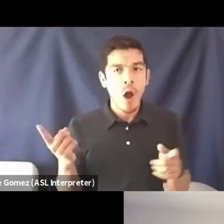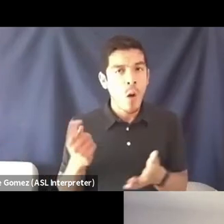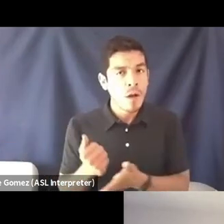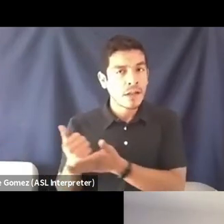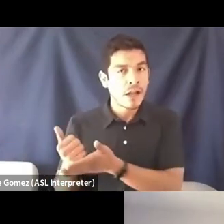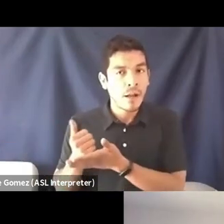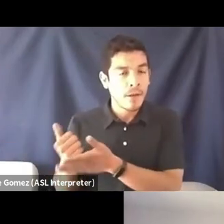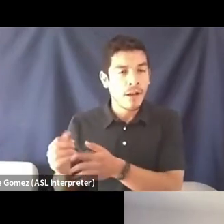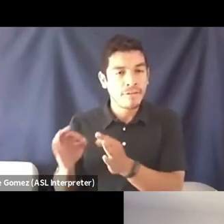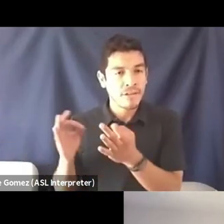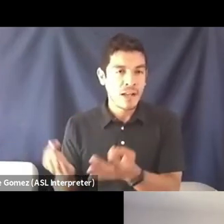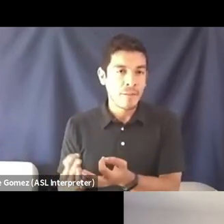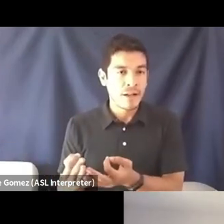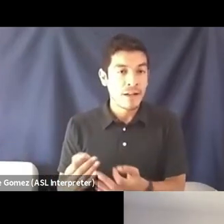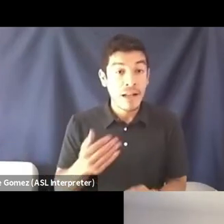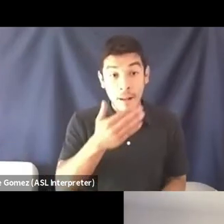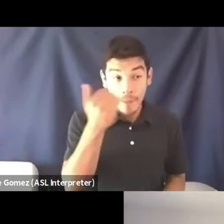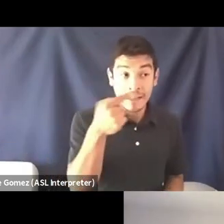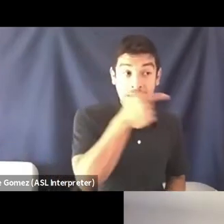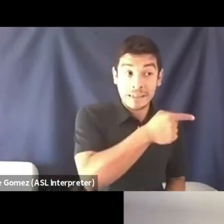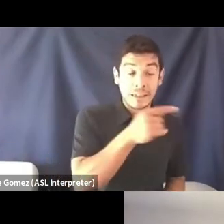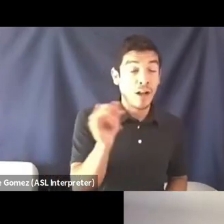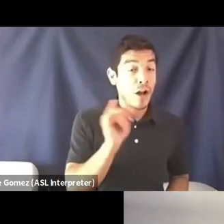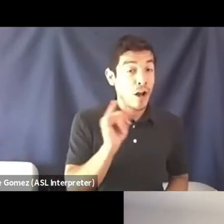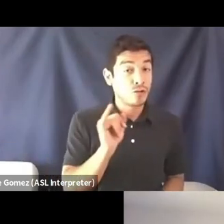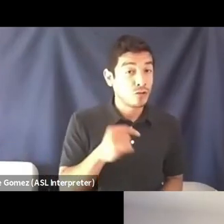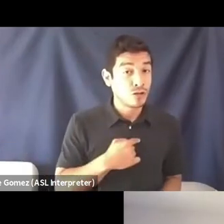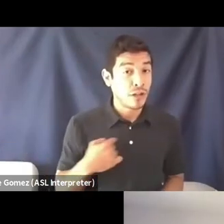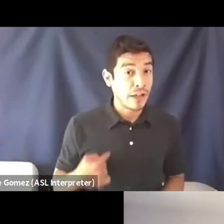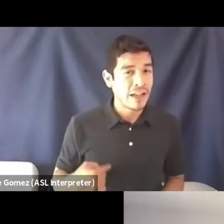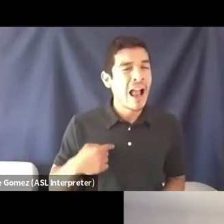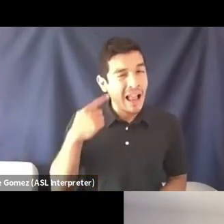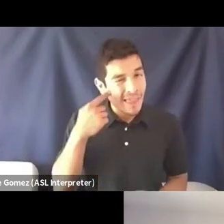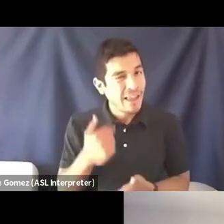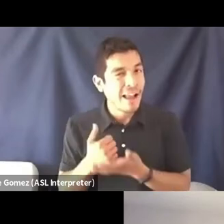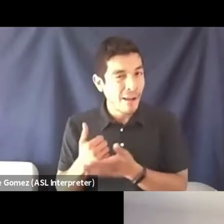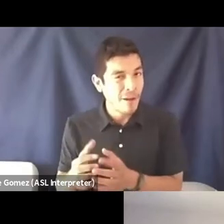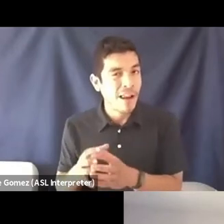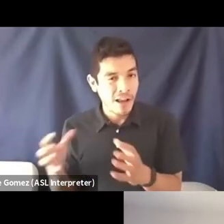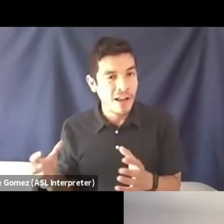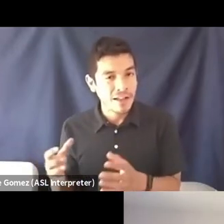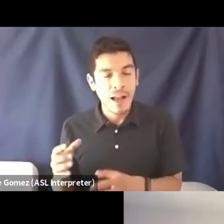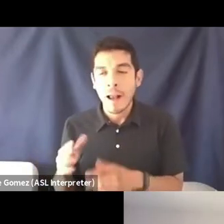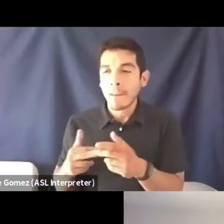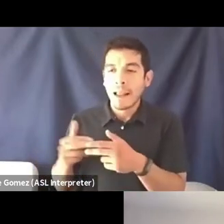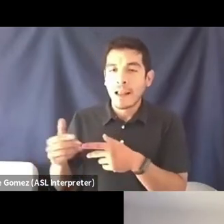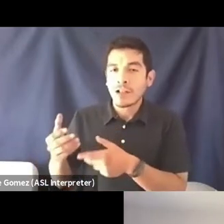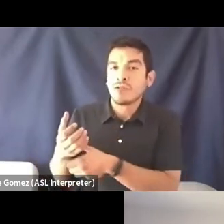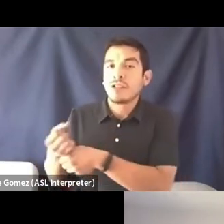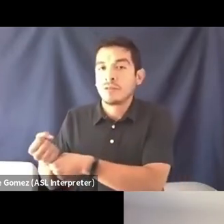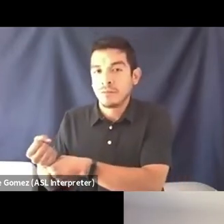And because he also was an international student, I think that helped a lot in building trust. And I also wanna give credit